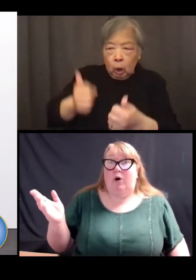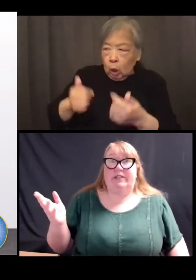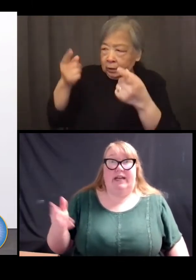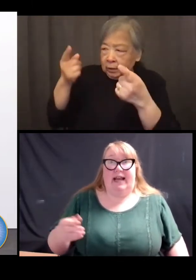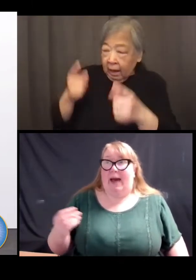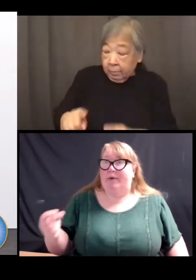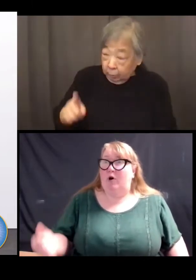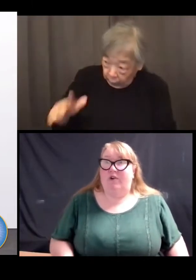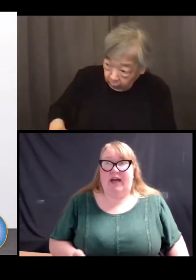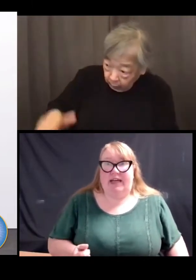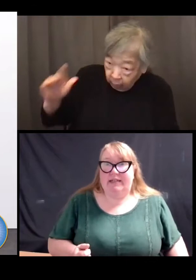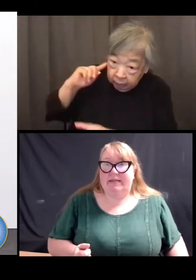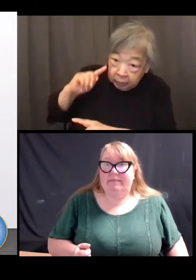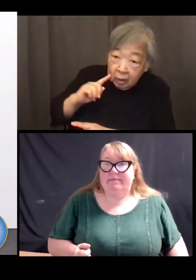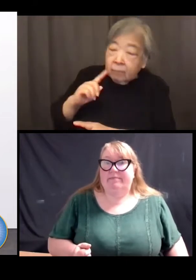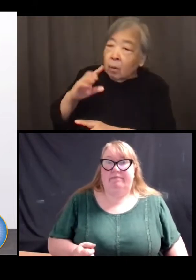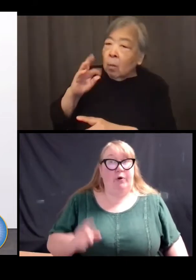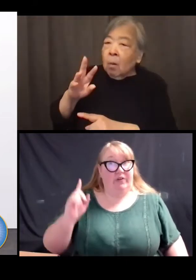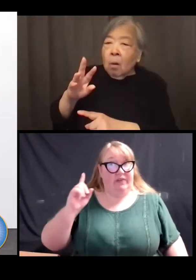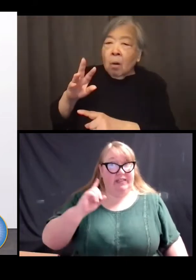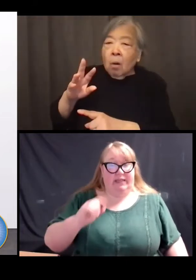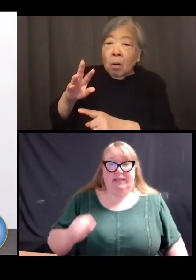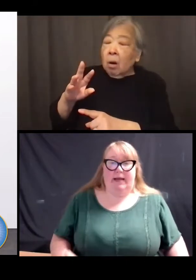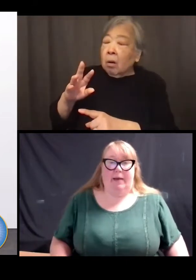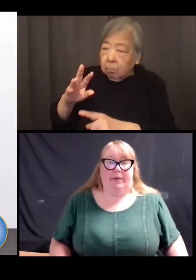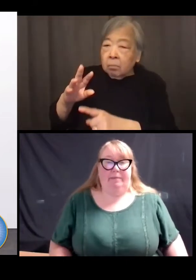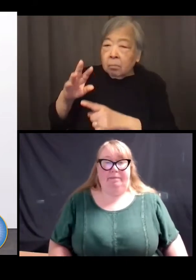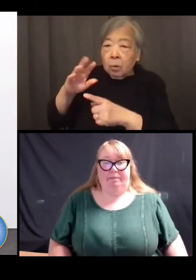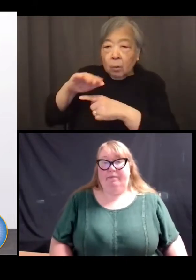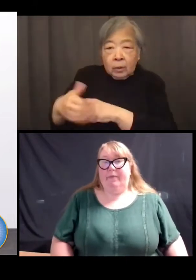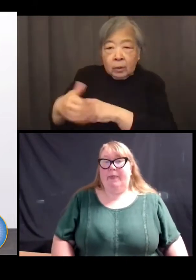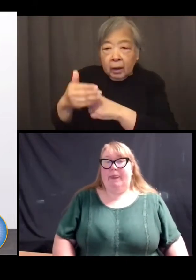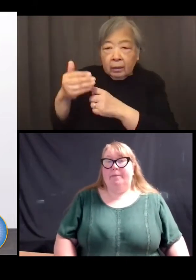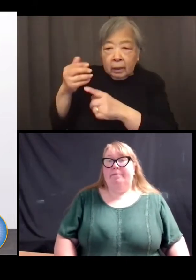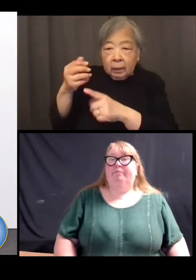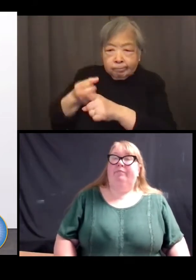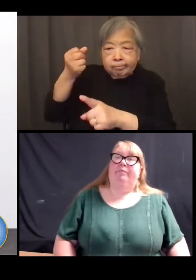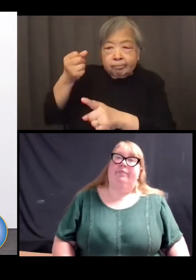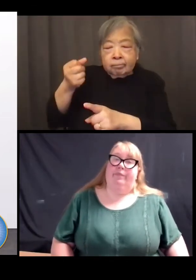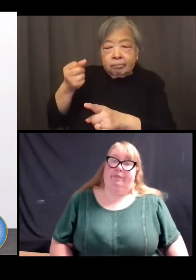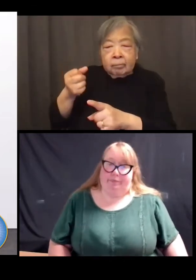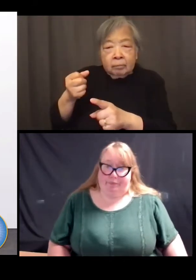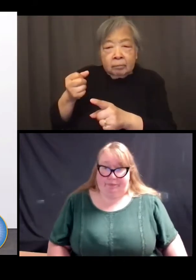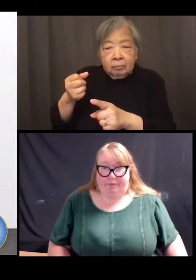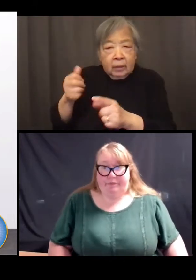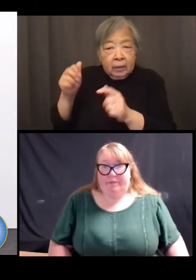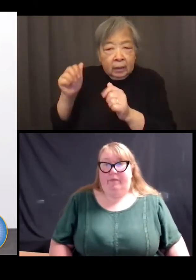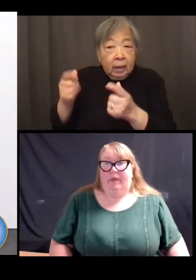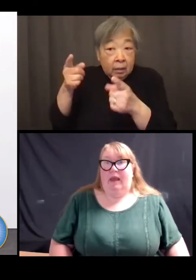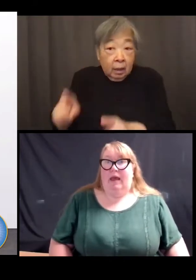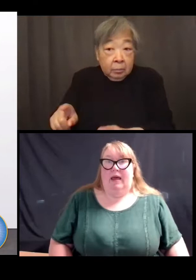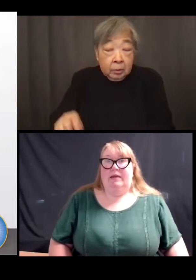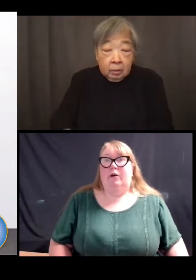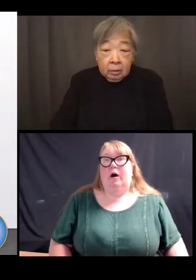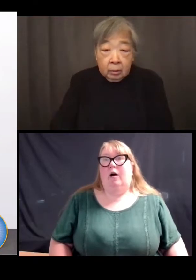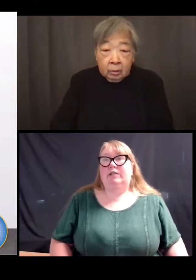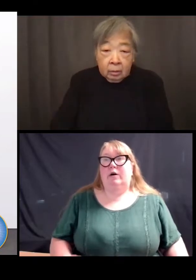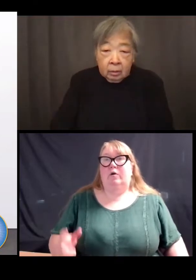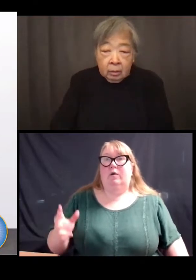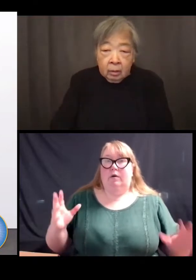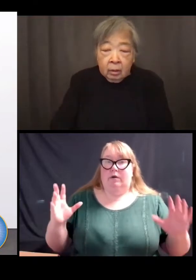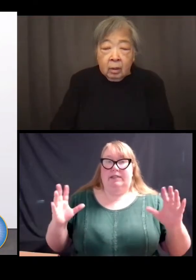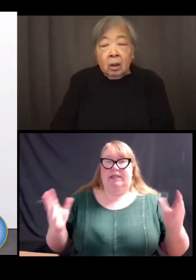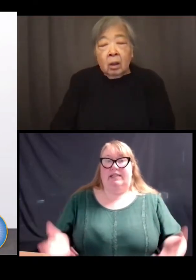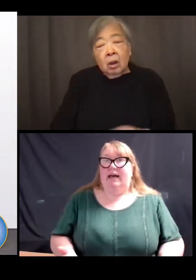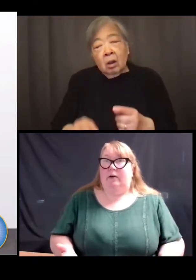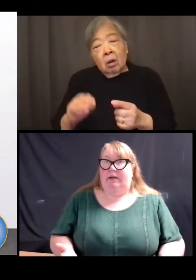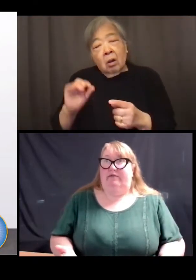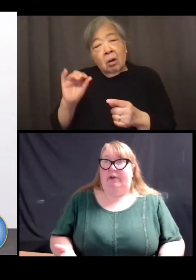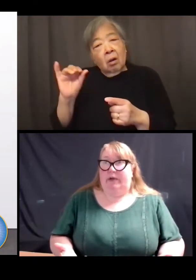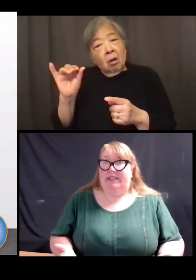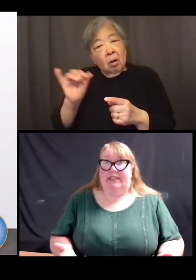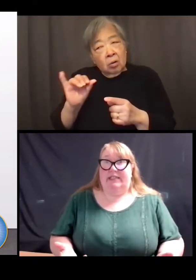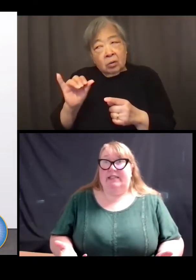did it happen overnight? Both of these things can happen. There are also societal influences